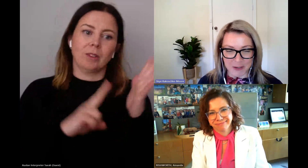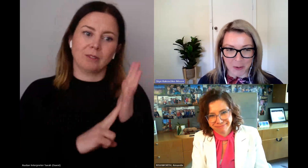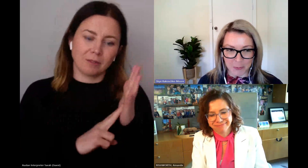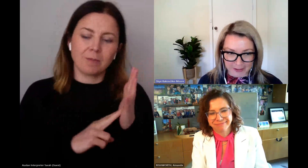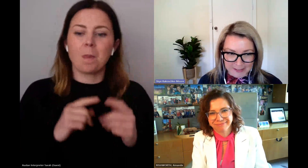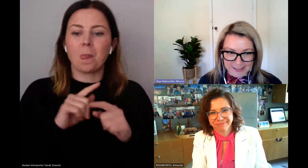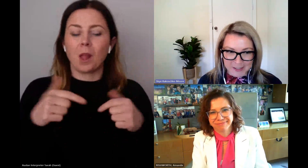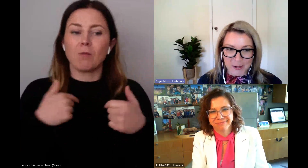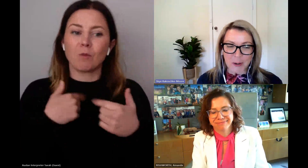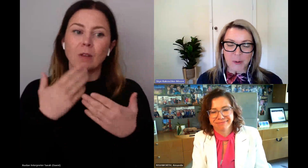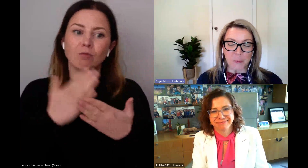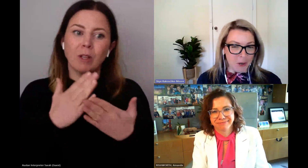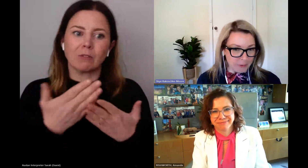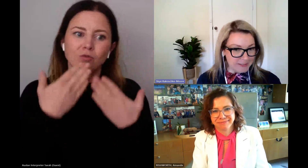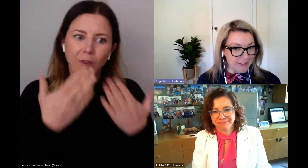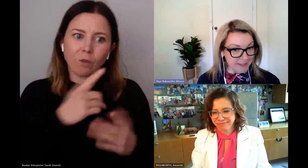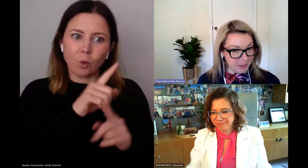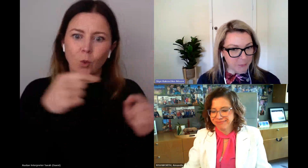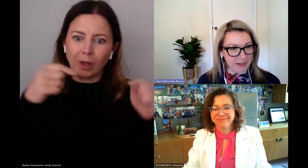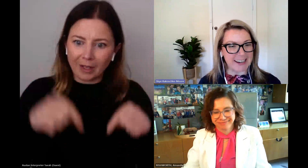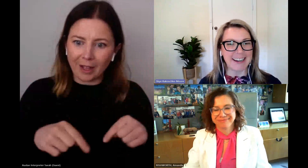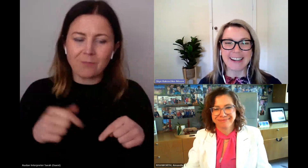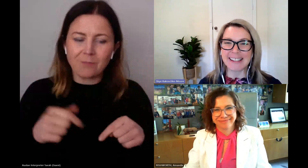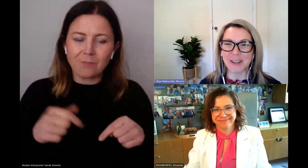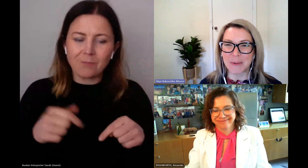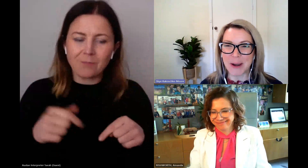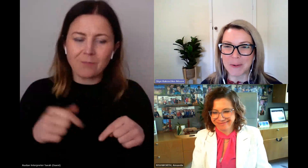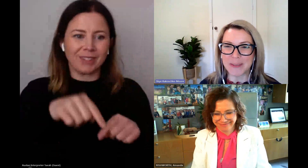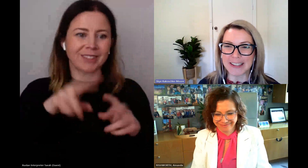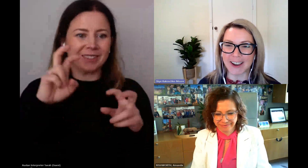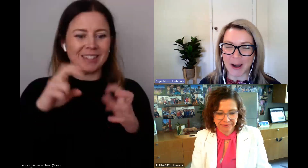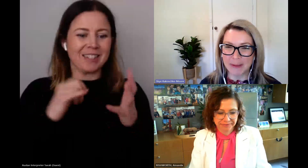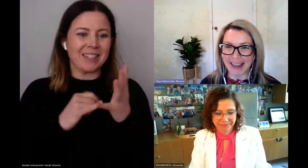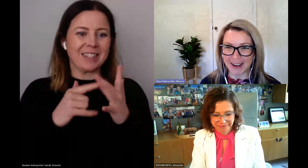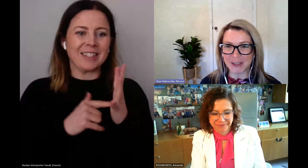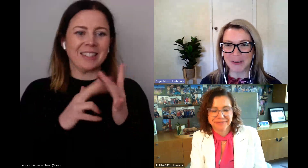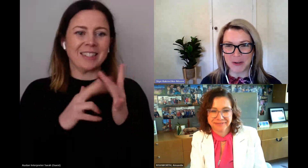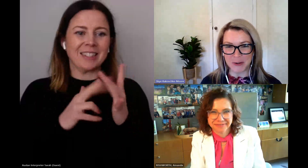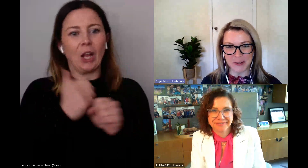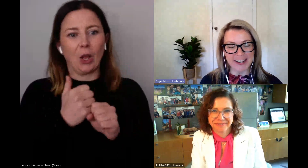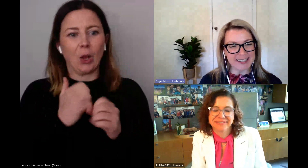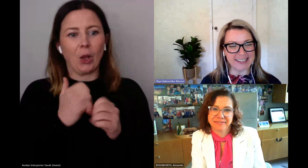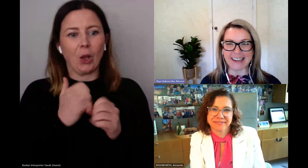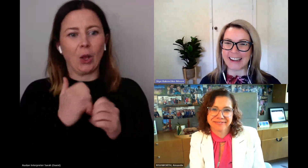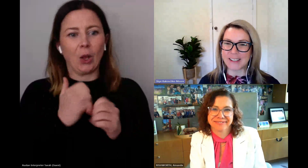that you're with us we know it's a sitting week and so we hope that time allows for you to stay